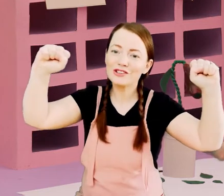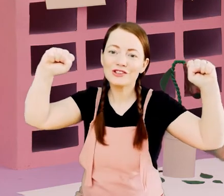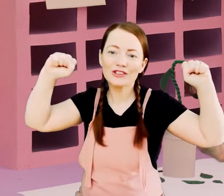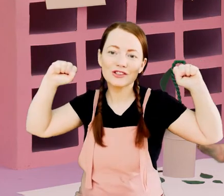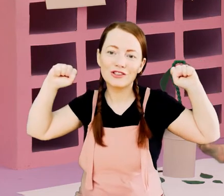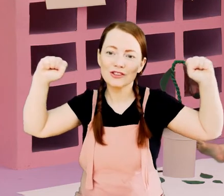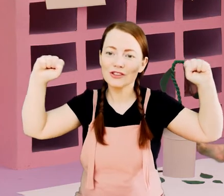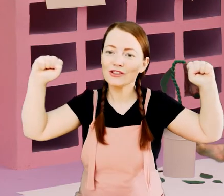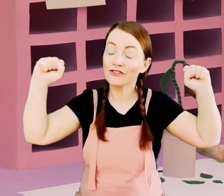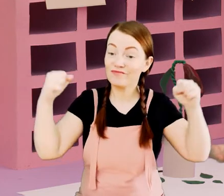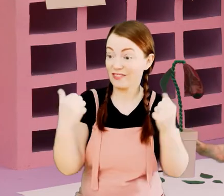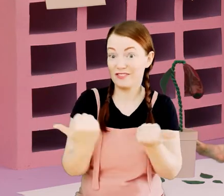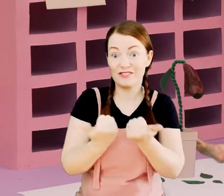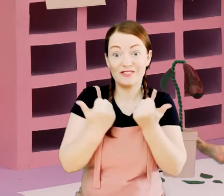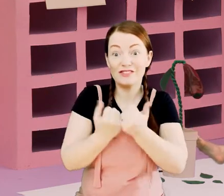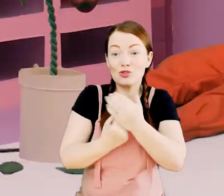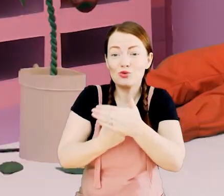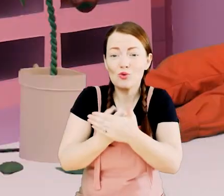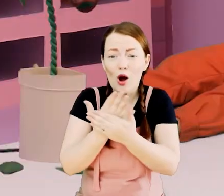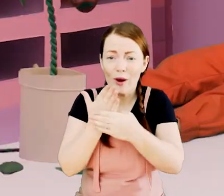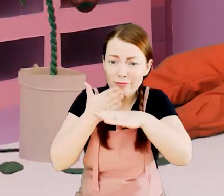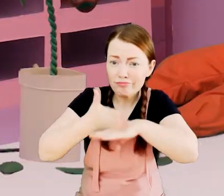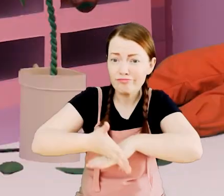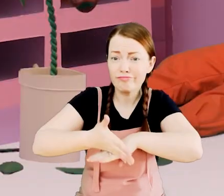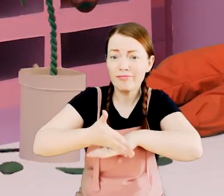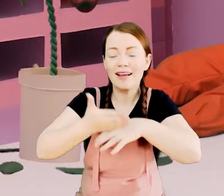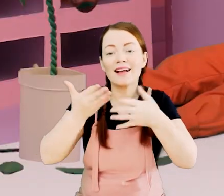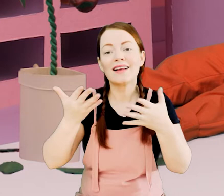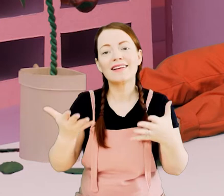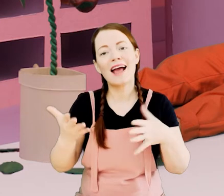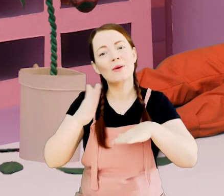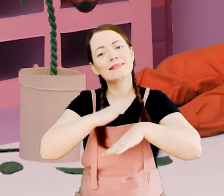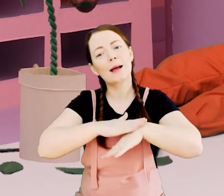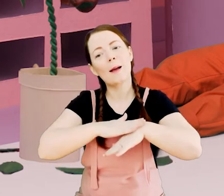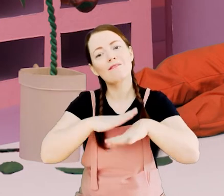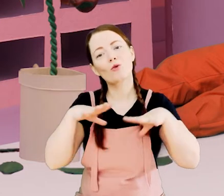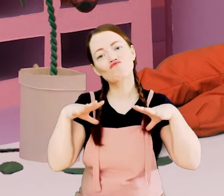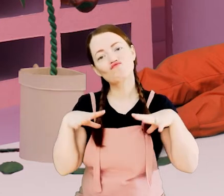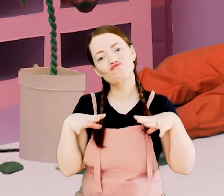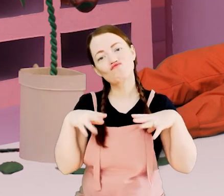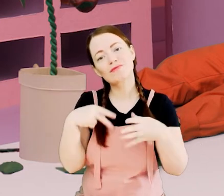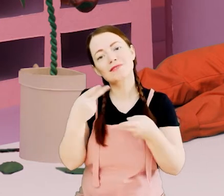We've done all the hard work of growing in spring, so now I think it's time for some summer sunbathing.